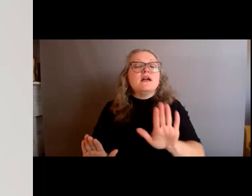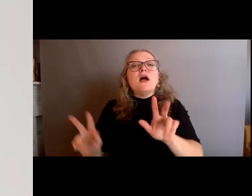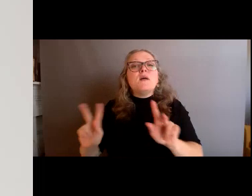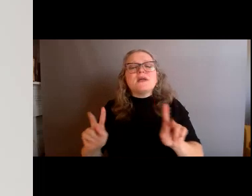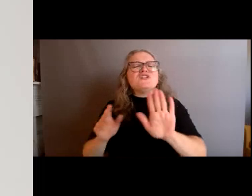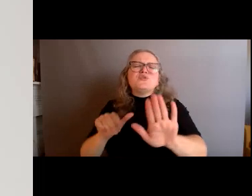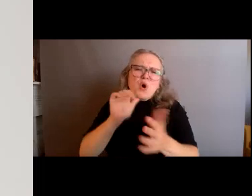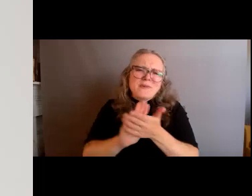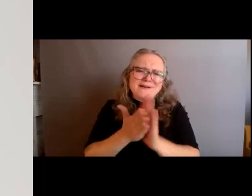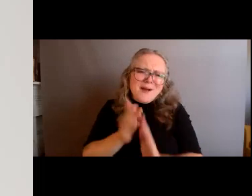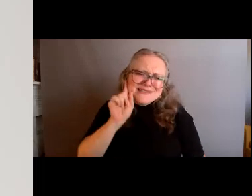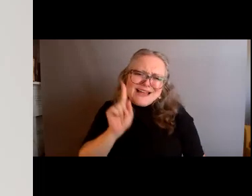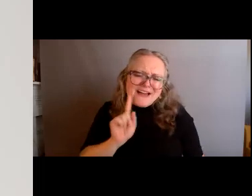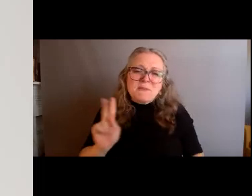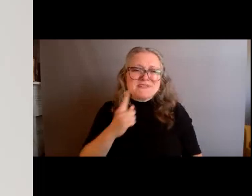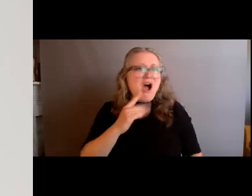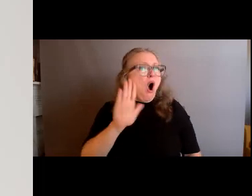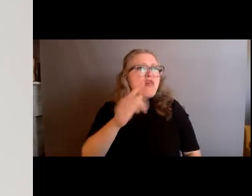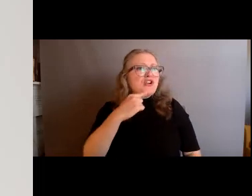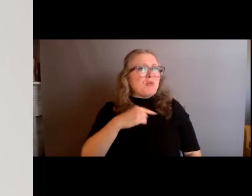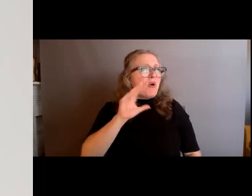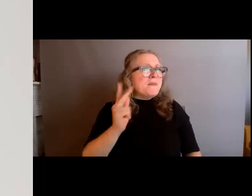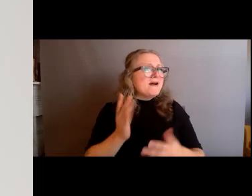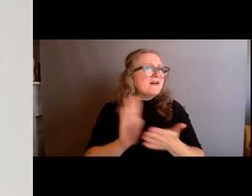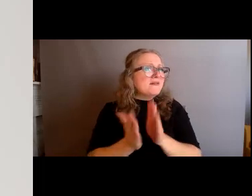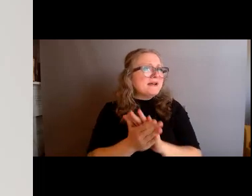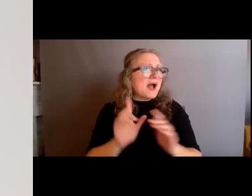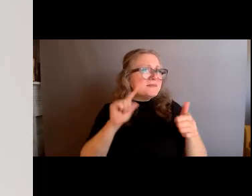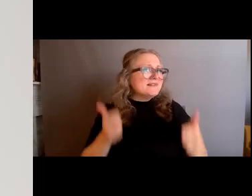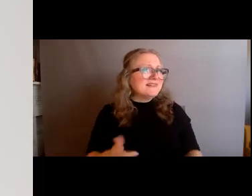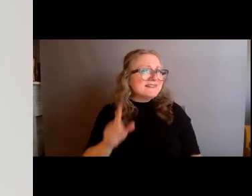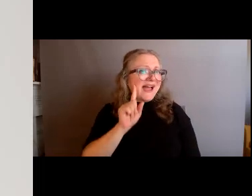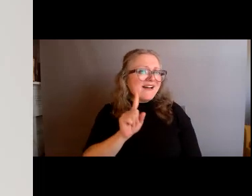No, you're not gonna go deaf. But it's one of those things that you don't lose it. You use it.